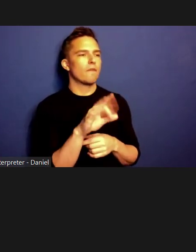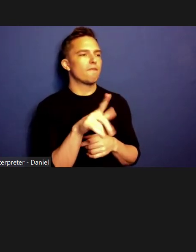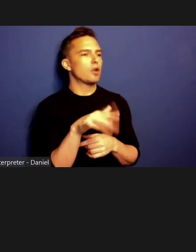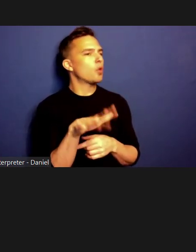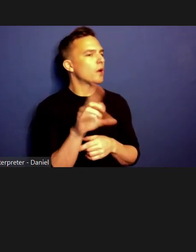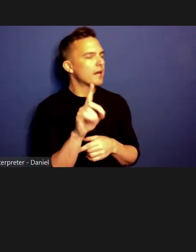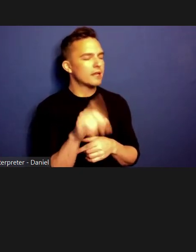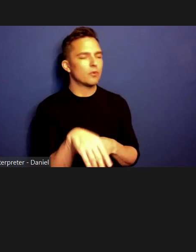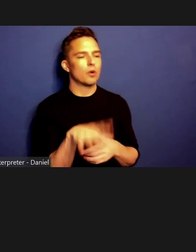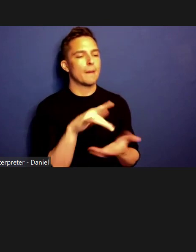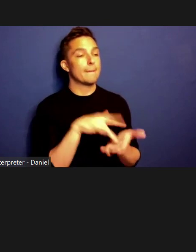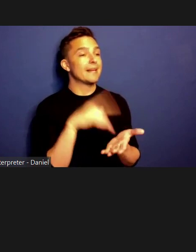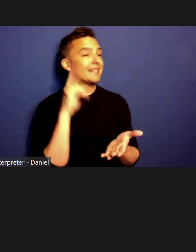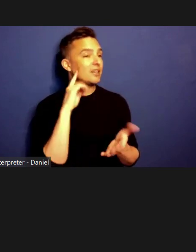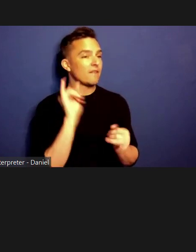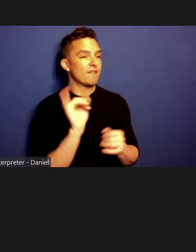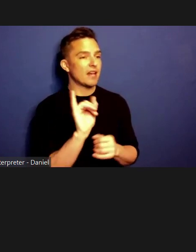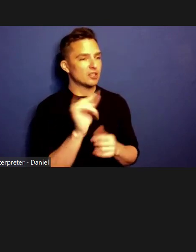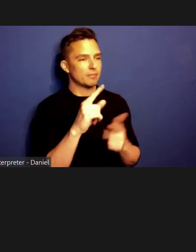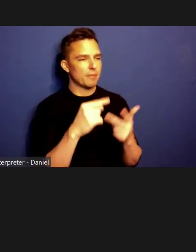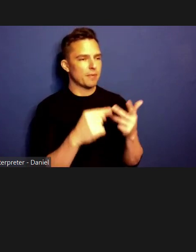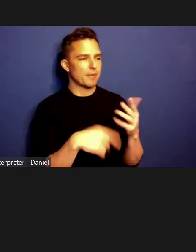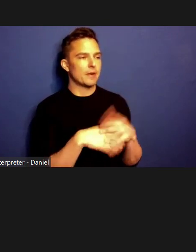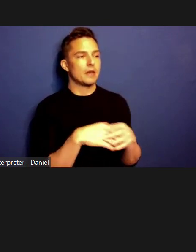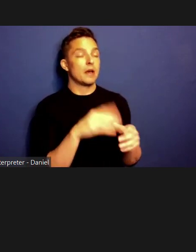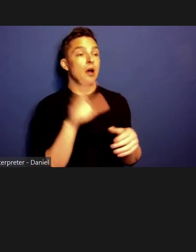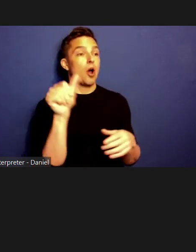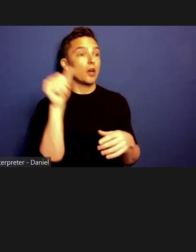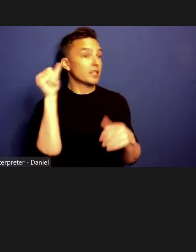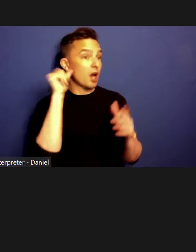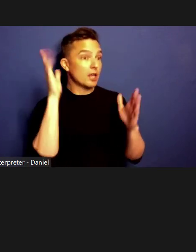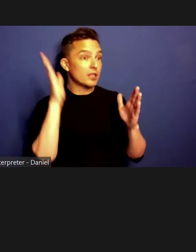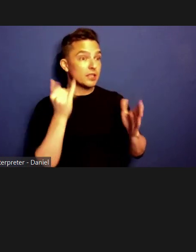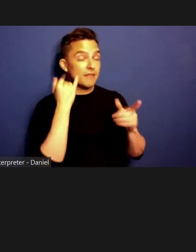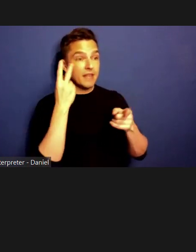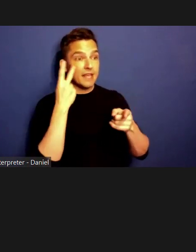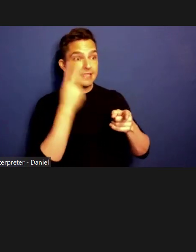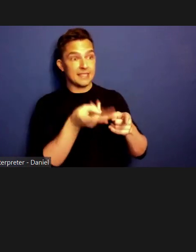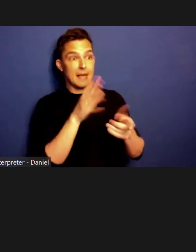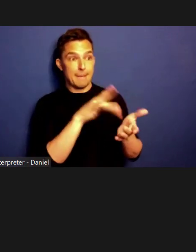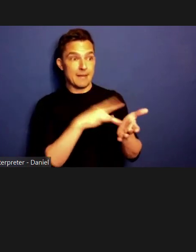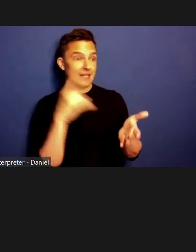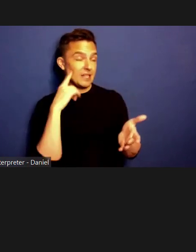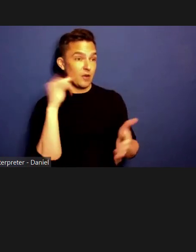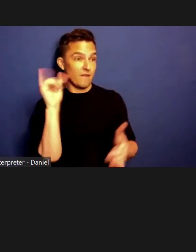An audiologist, if they see a middle ear infection, they are not